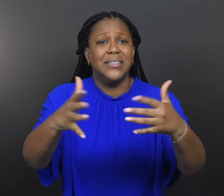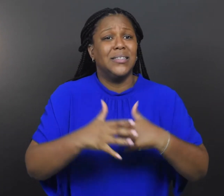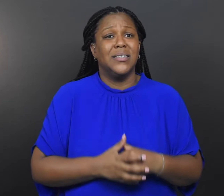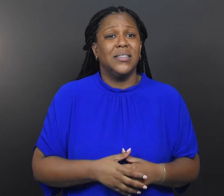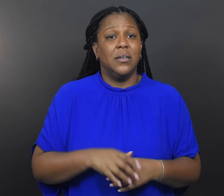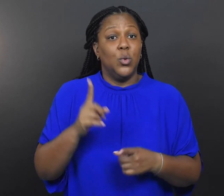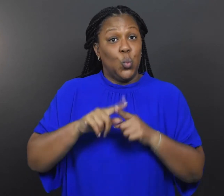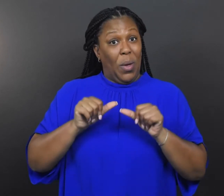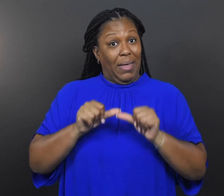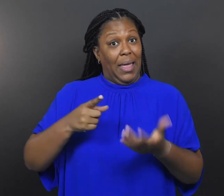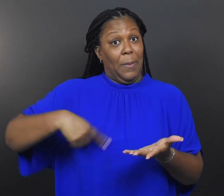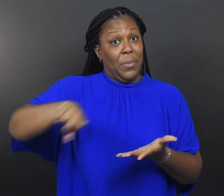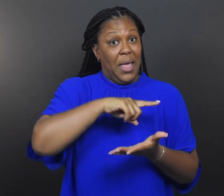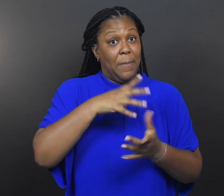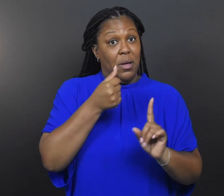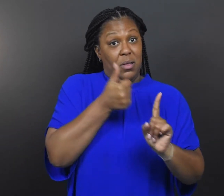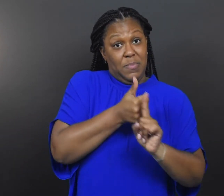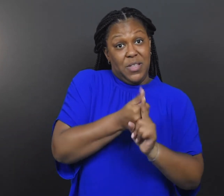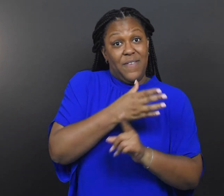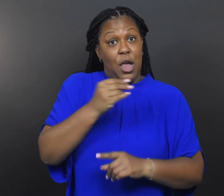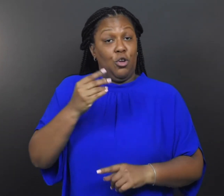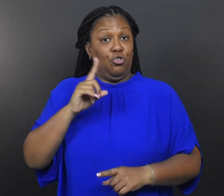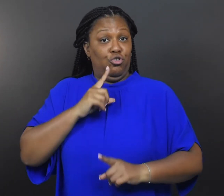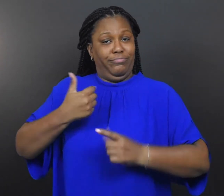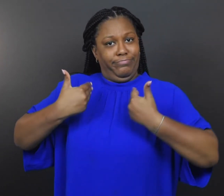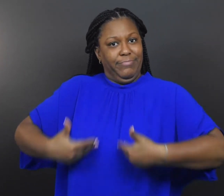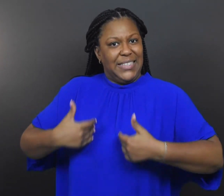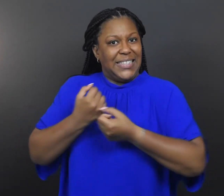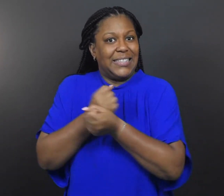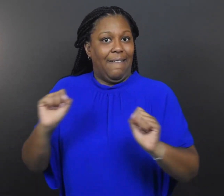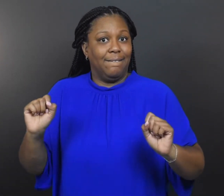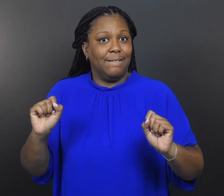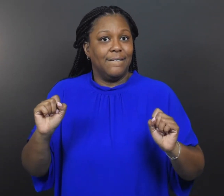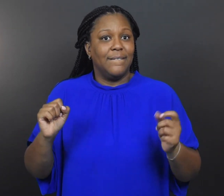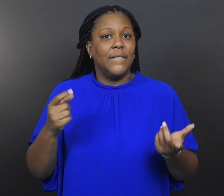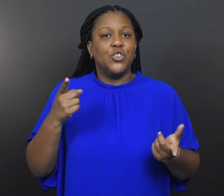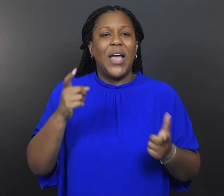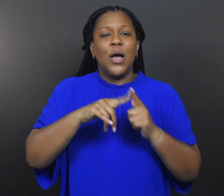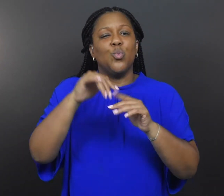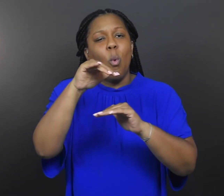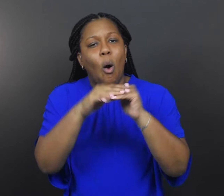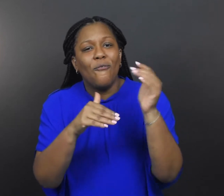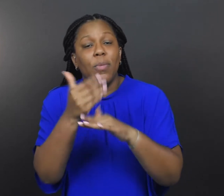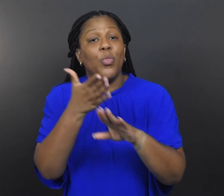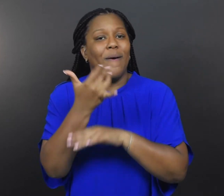To keep them and herself safe, she comforted them over the phone.